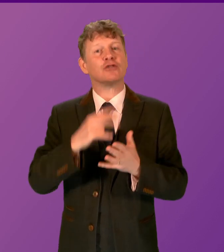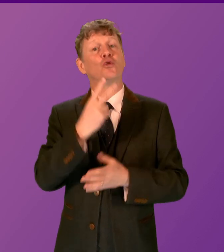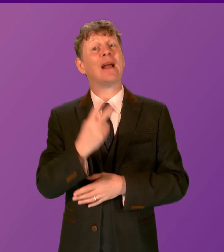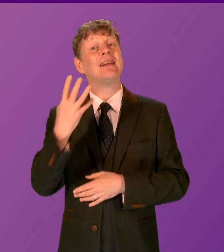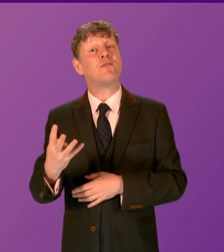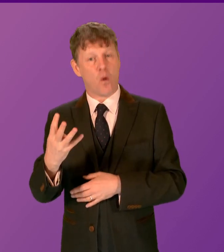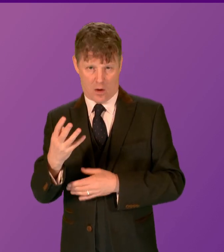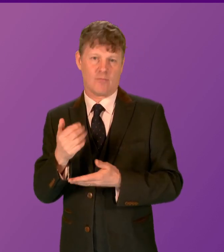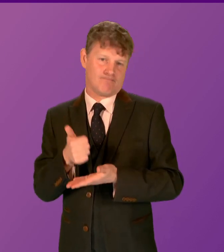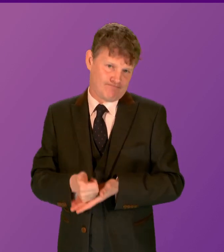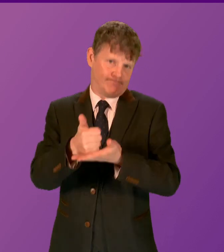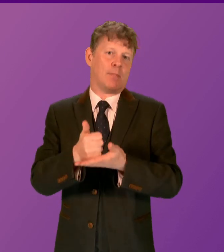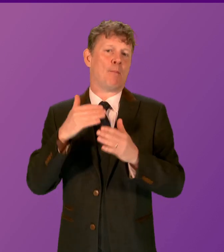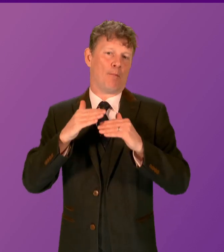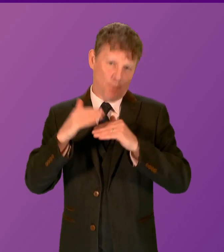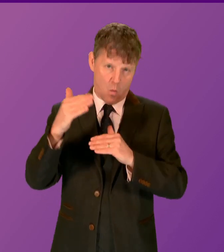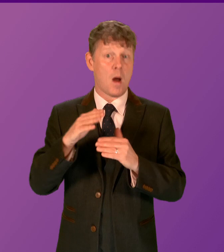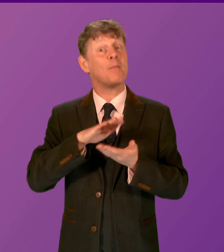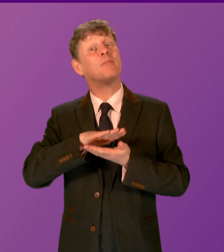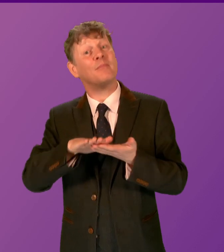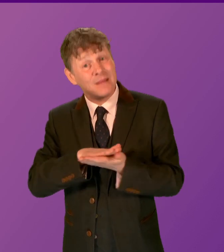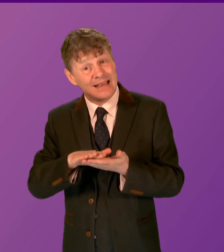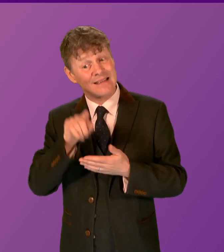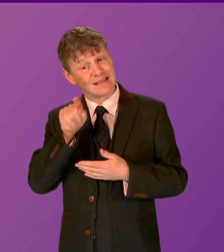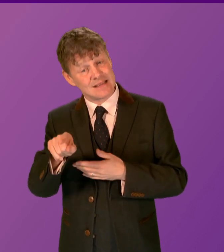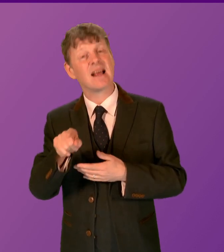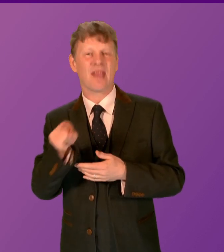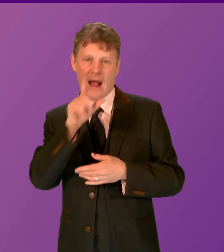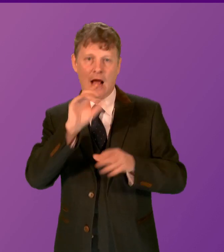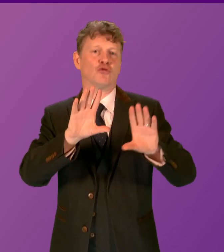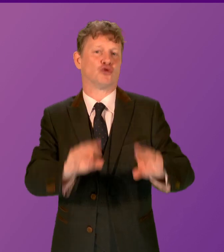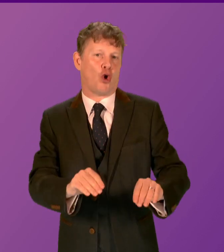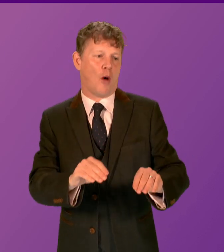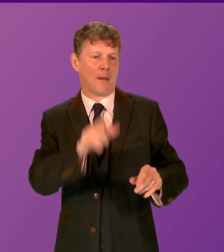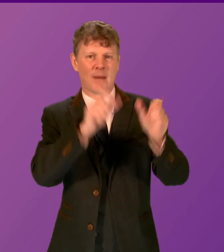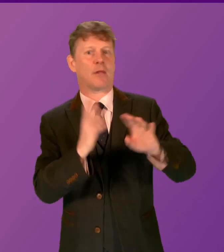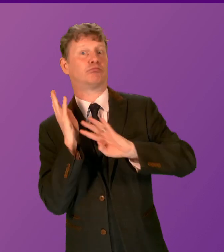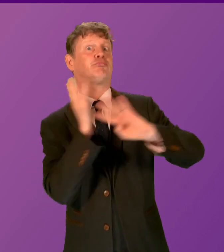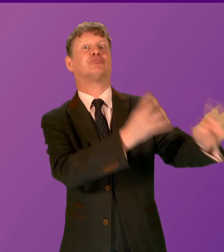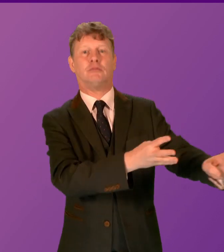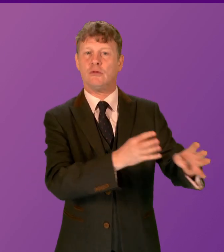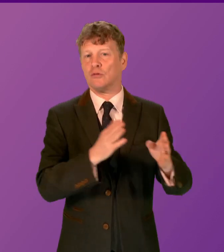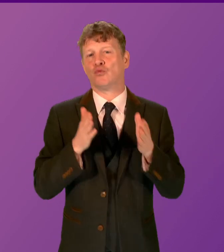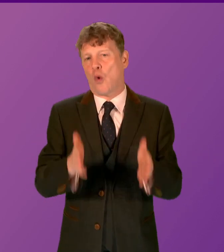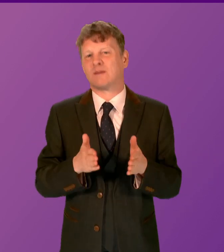We know that doing so can reduce the number of people who go to A and E. In fact, we have